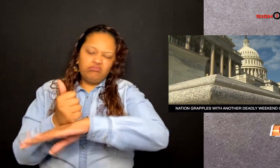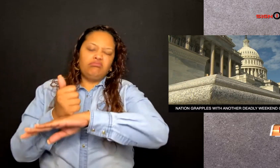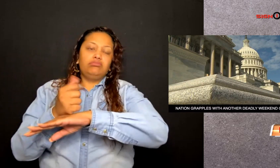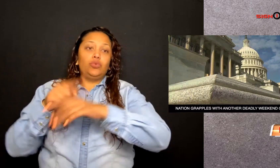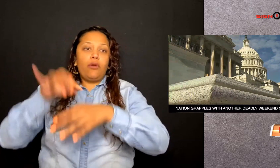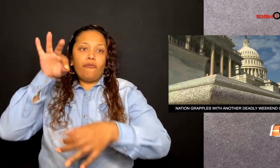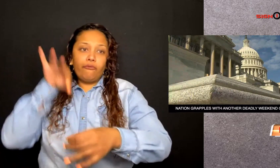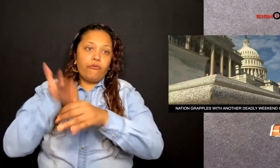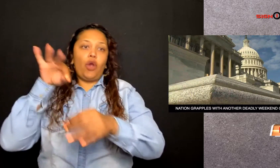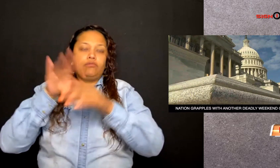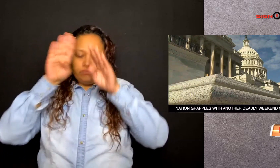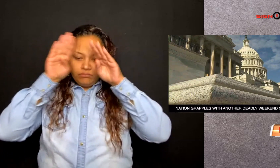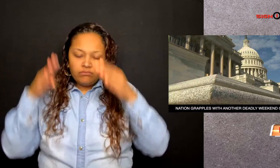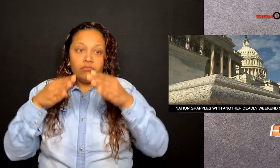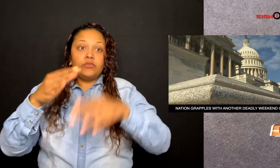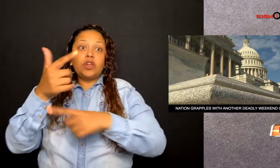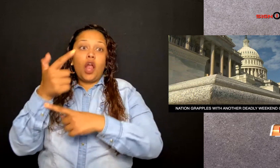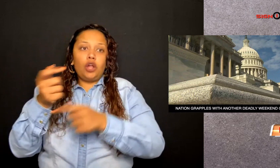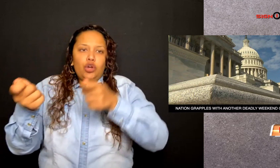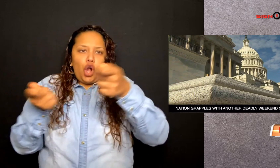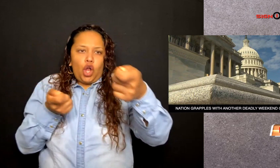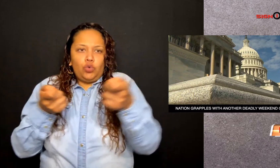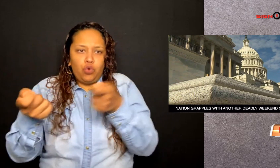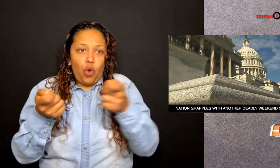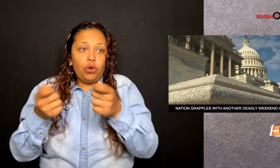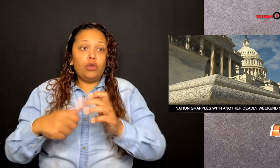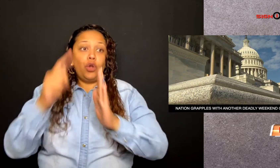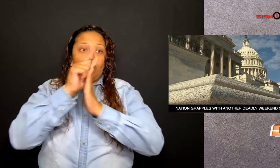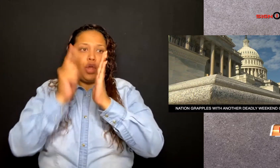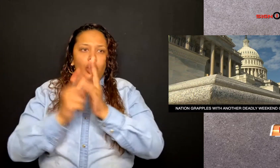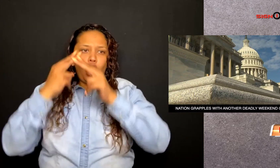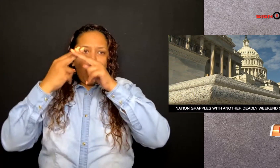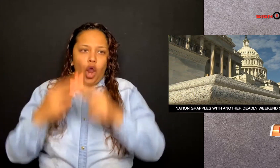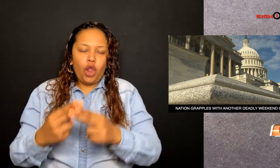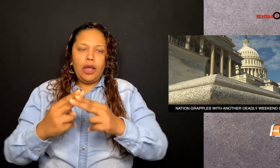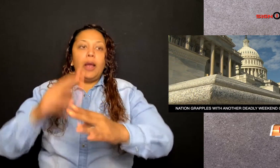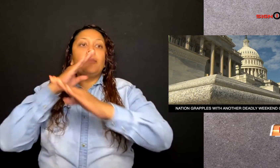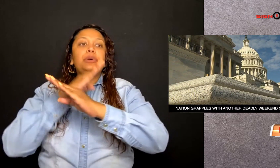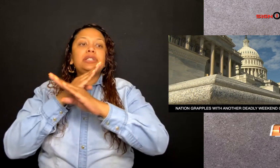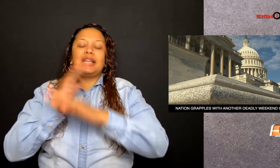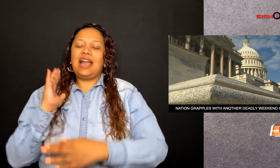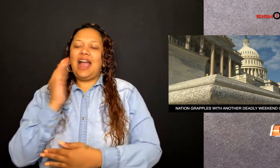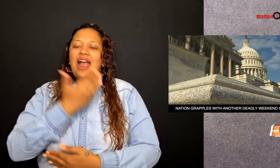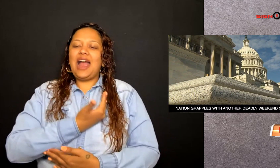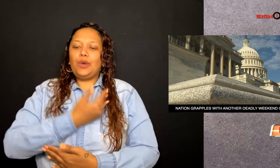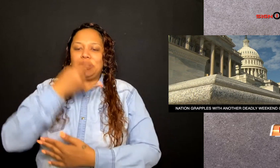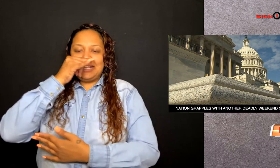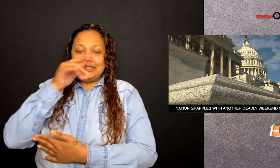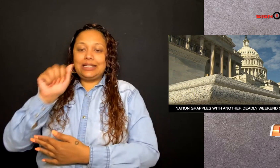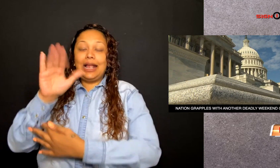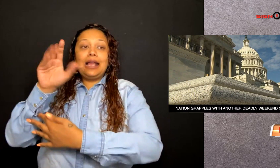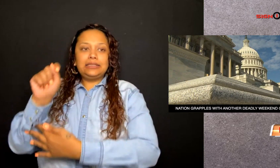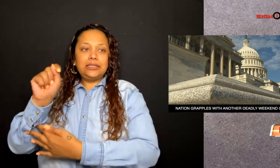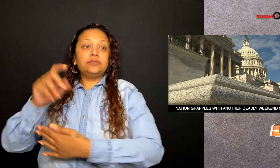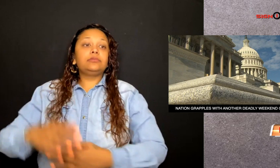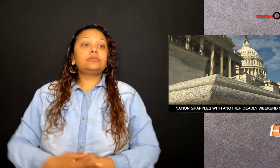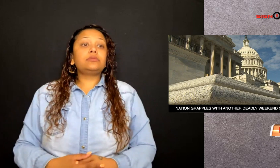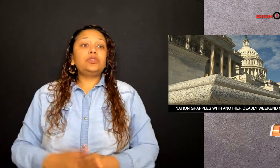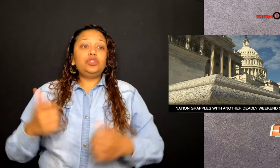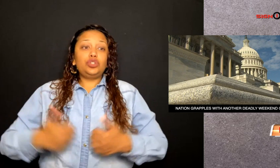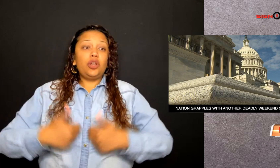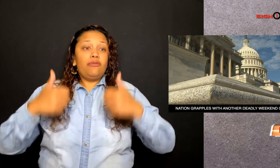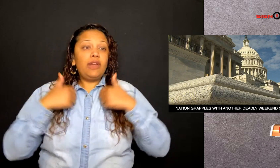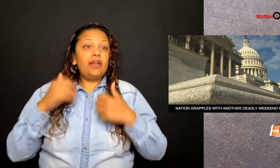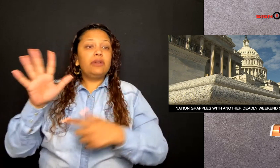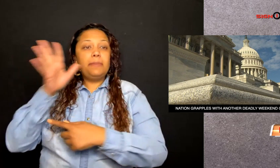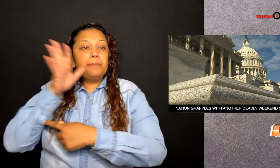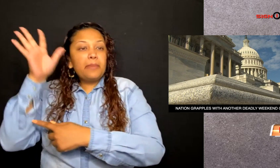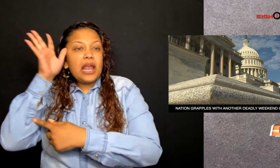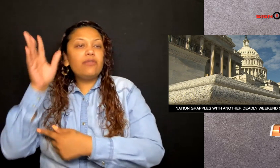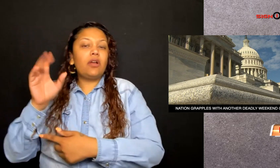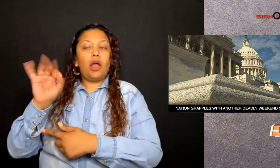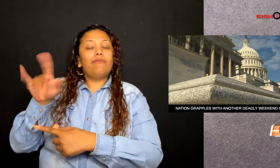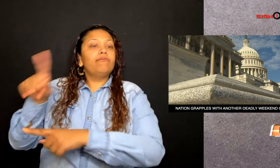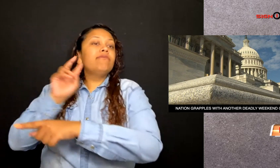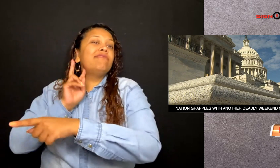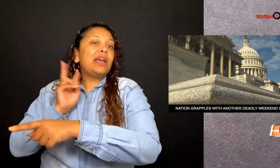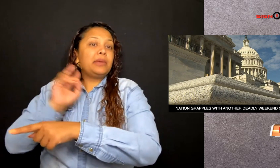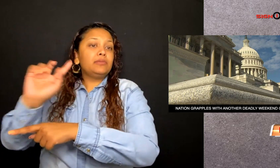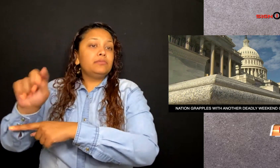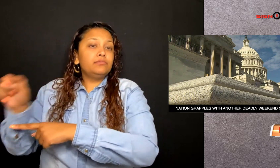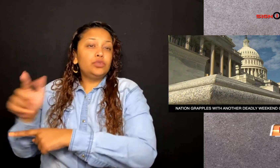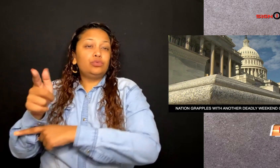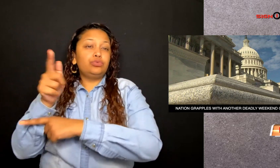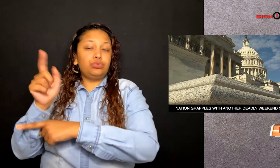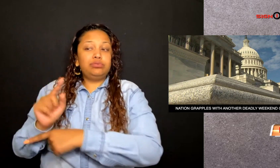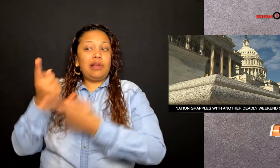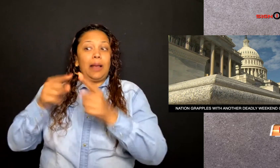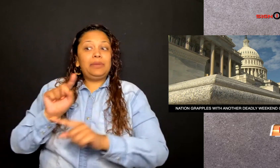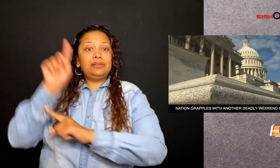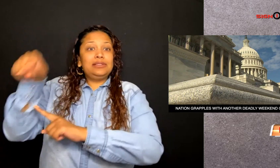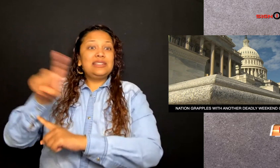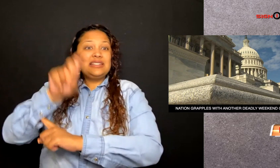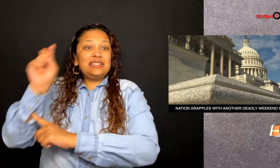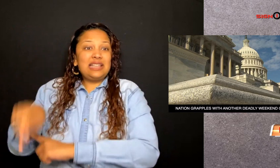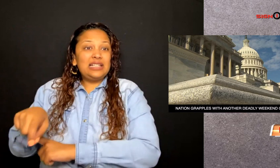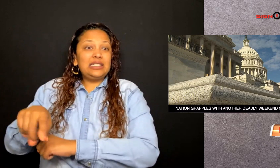to vote on gun control legislation called the protecting our kids act